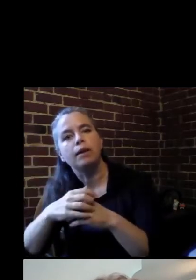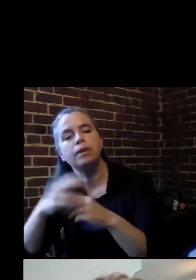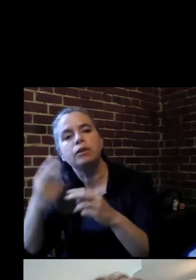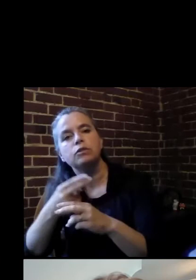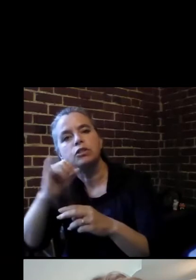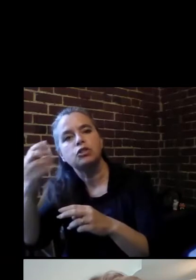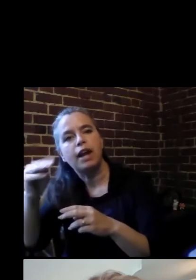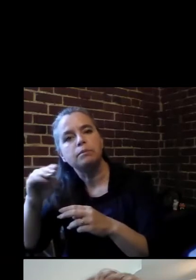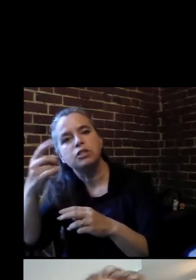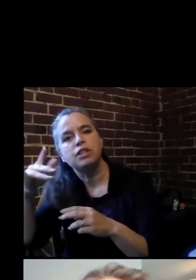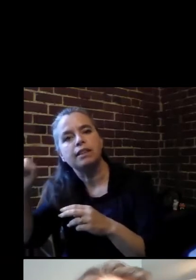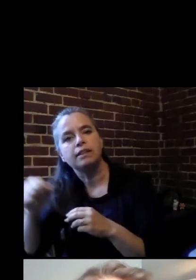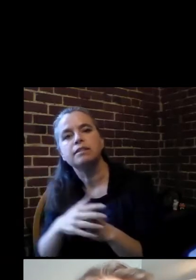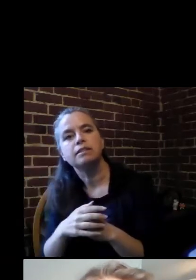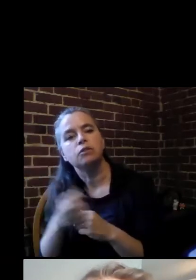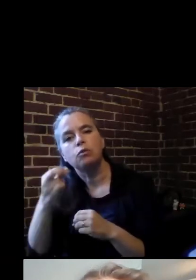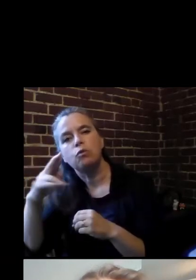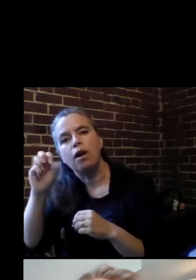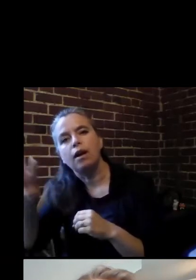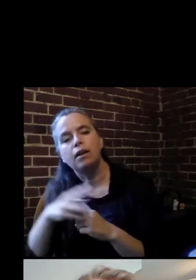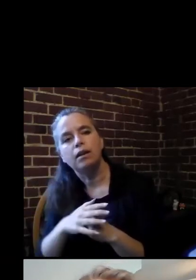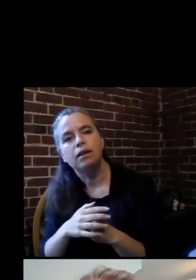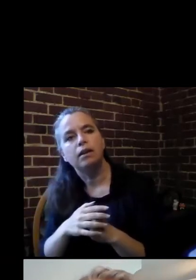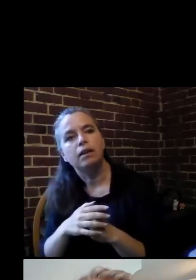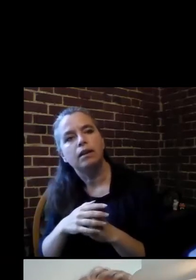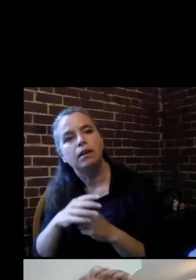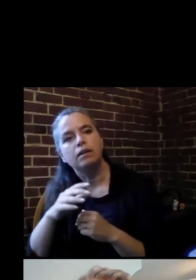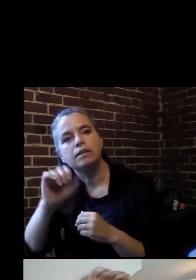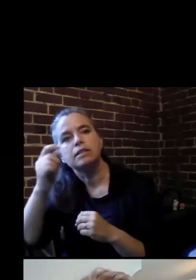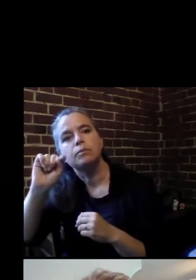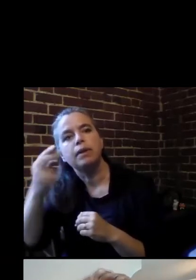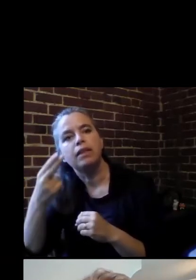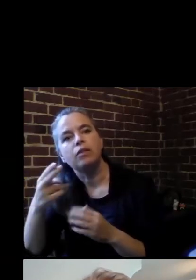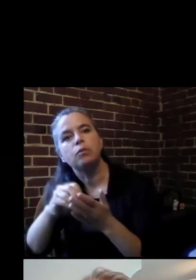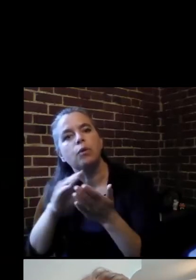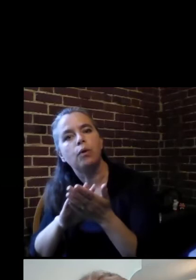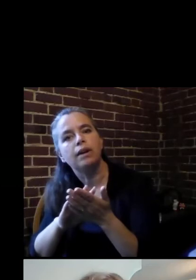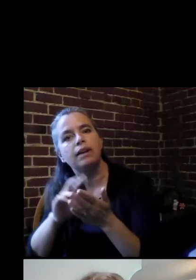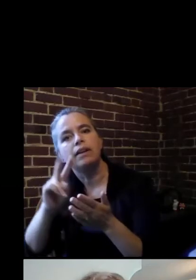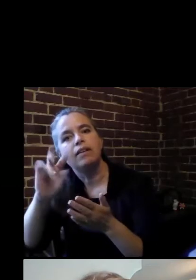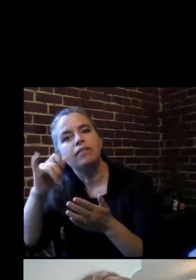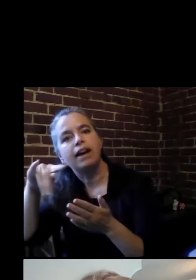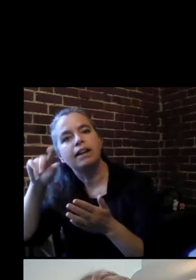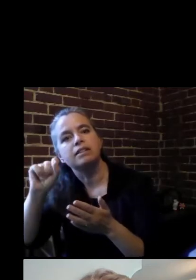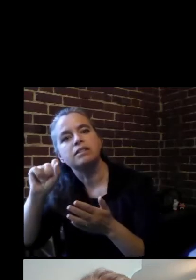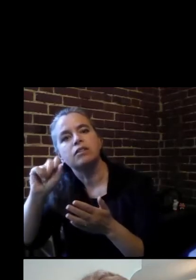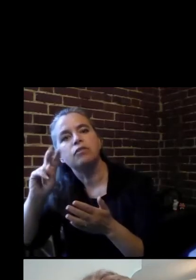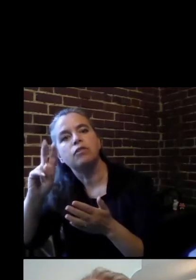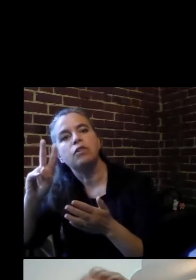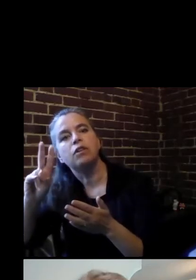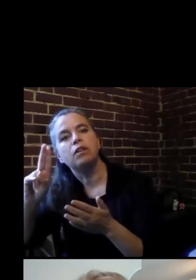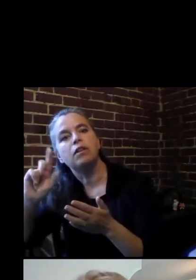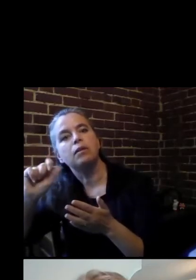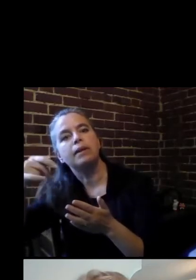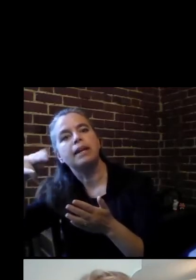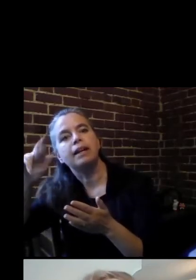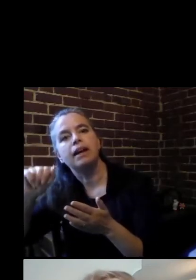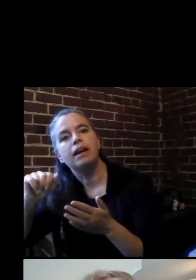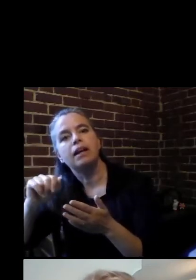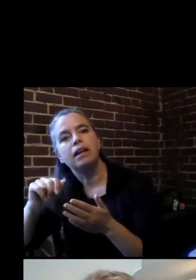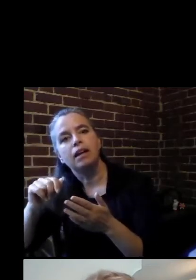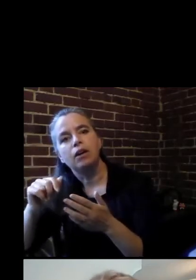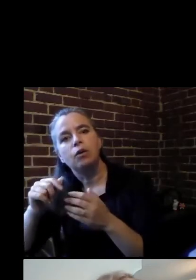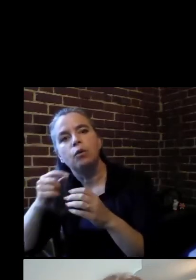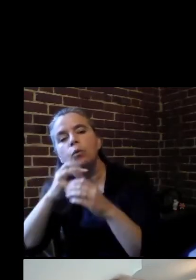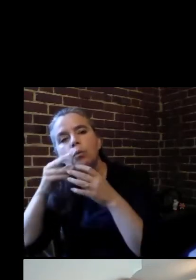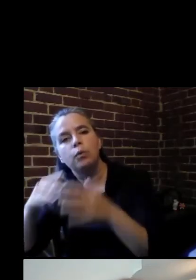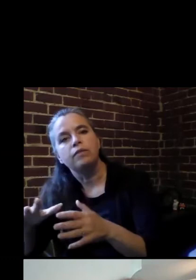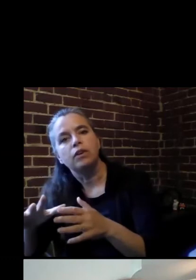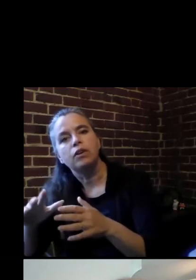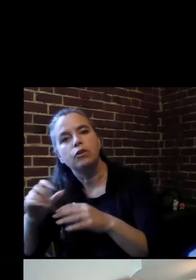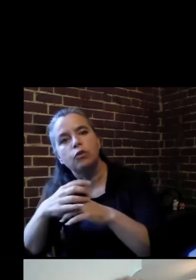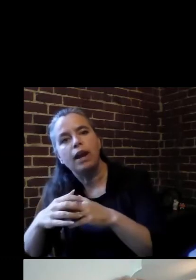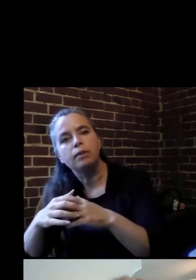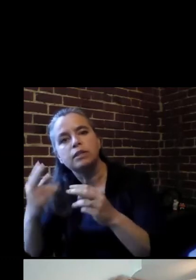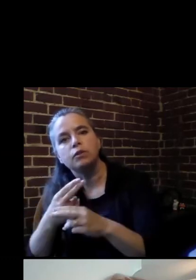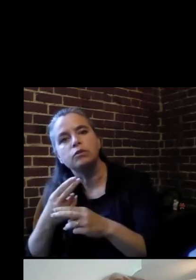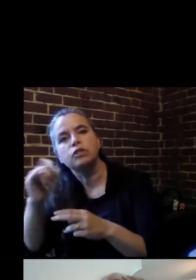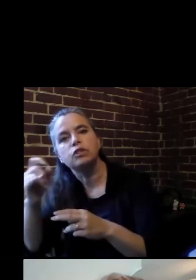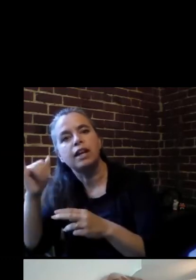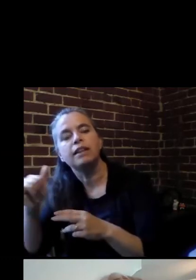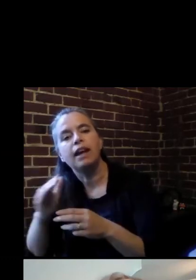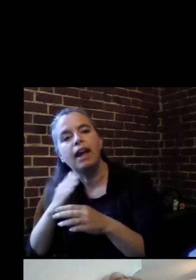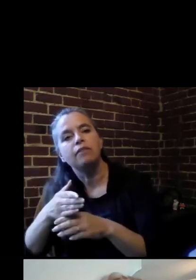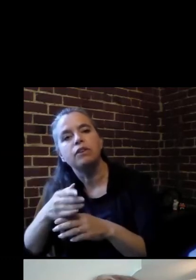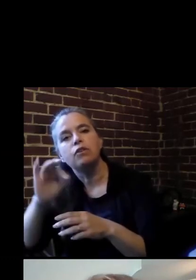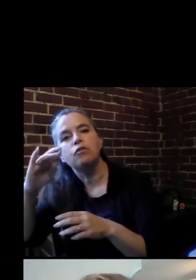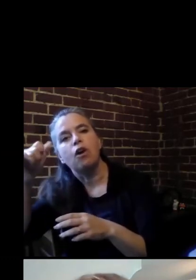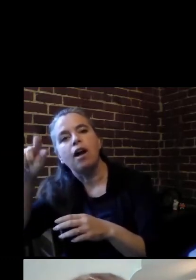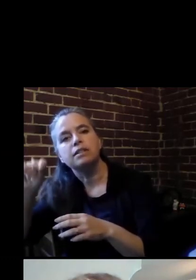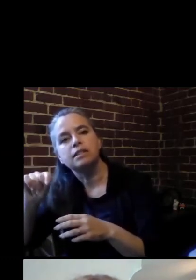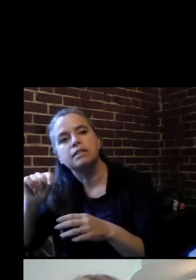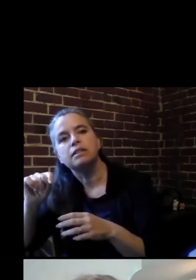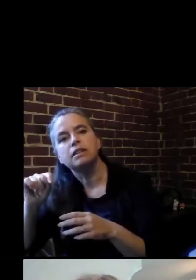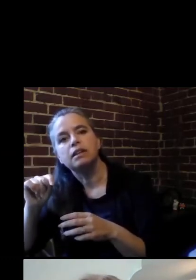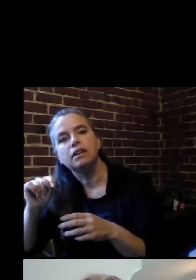Huron Smith recorded that Vitis vulipina, and he said it was river-bank grapes, were used to make a jelly for winter use after they frosted. That make sense that they would be that frost grape but he calls them river bank grapes.